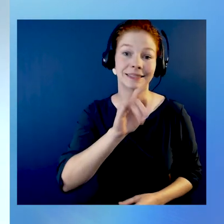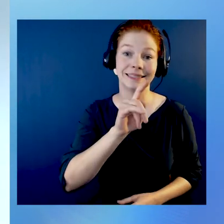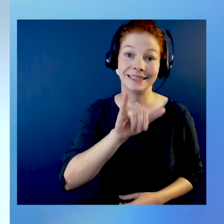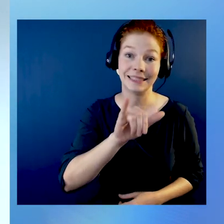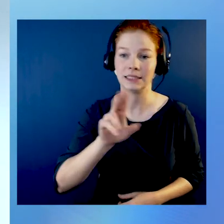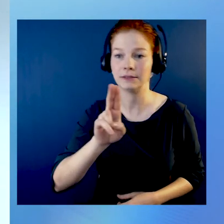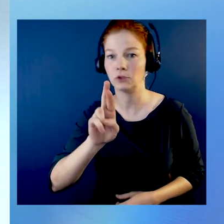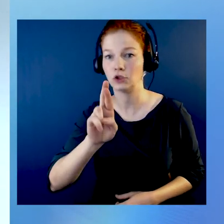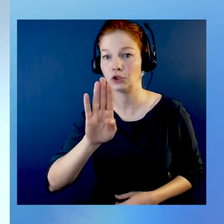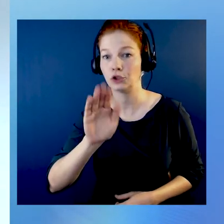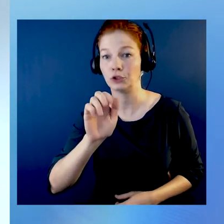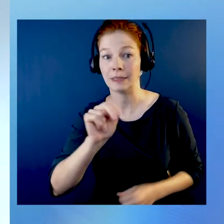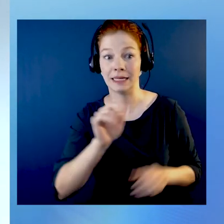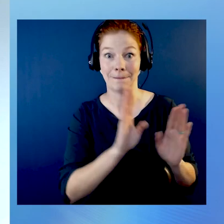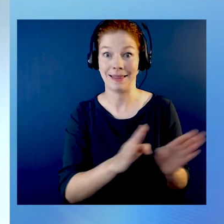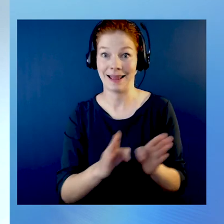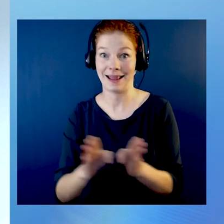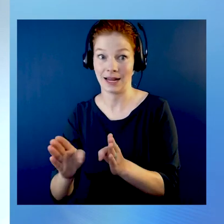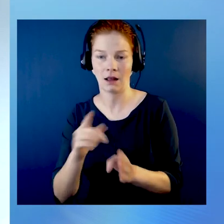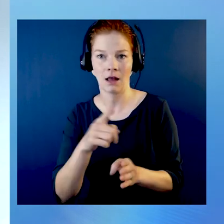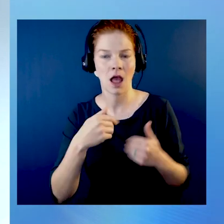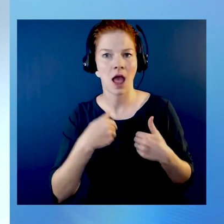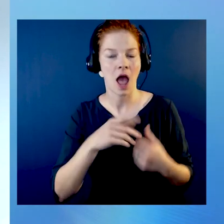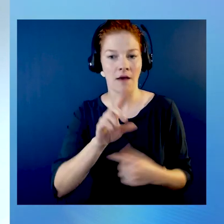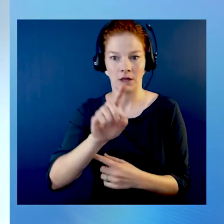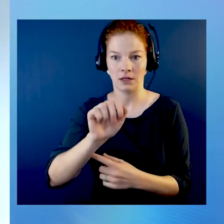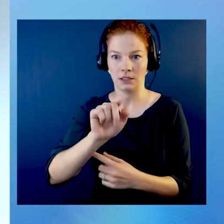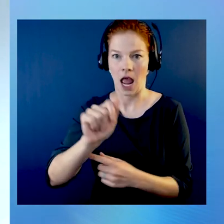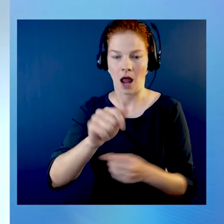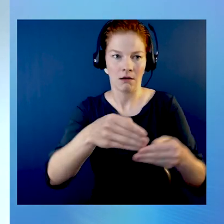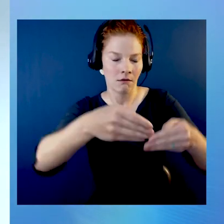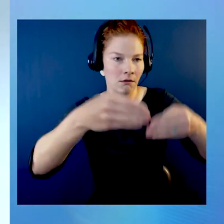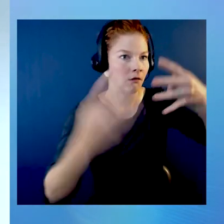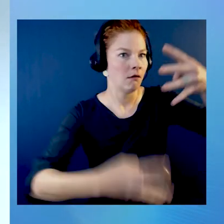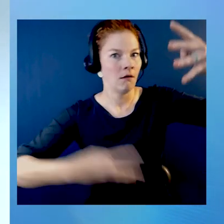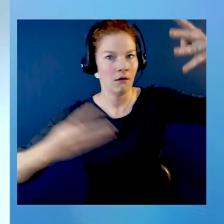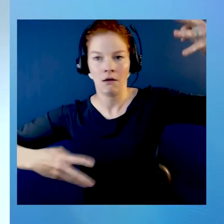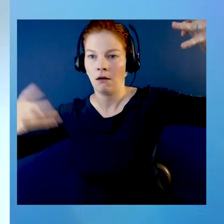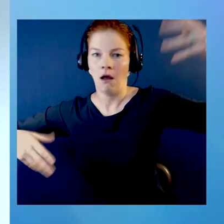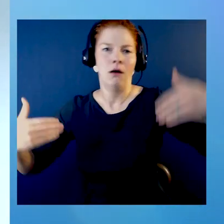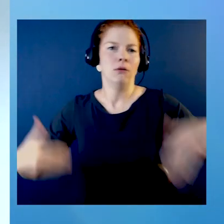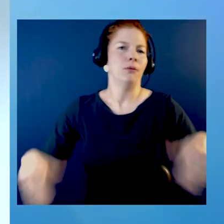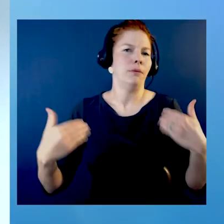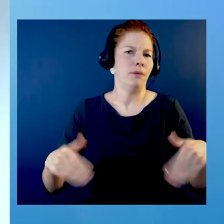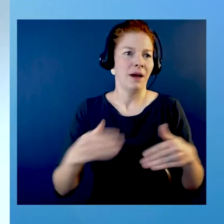There are really vast data sets available to the public, and these datasets, they're free